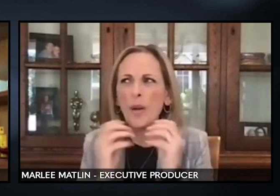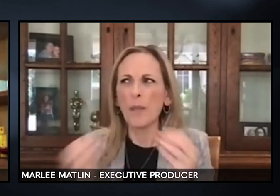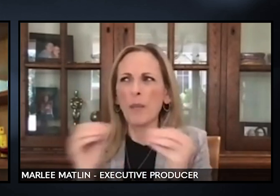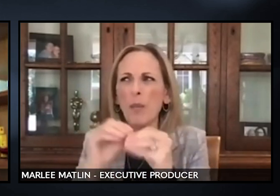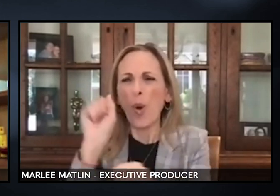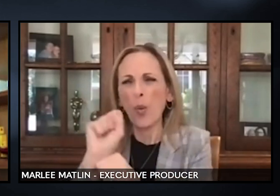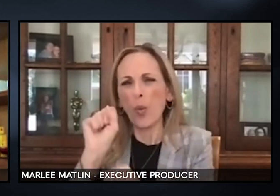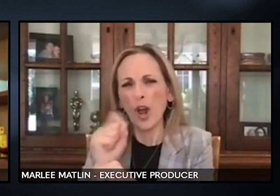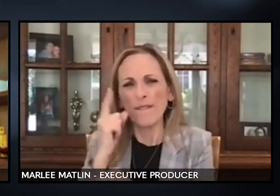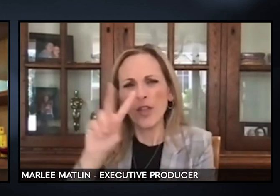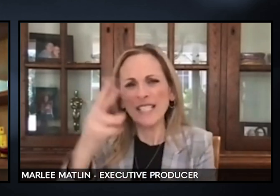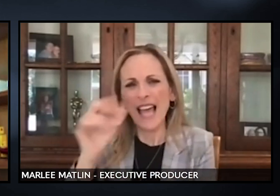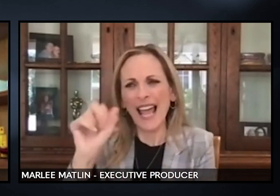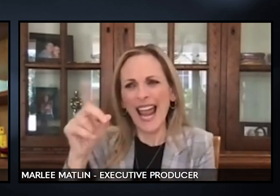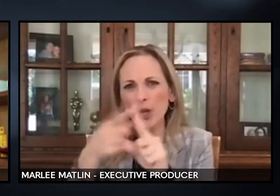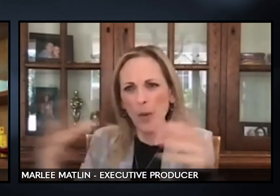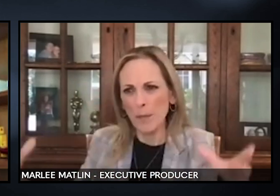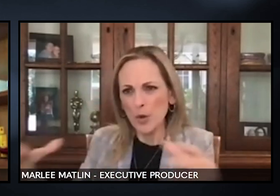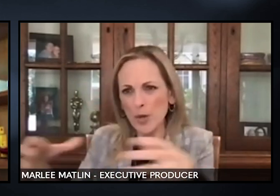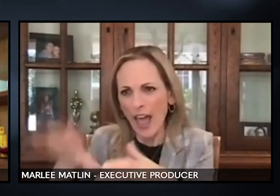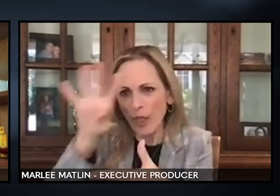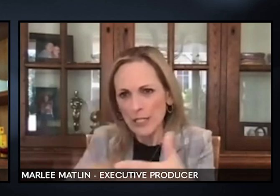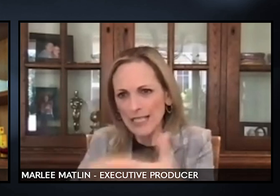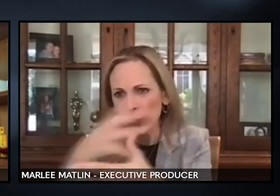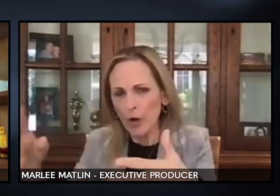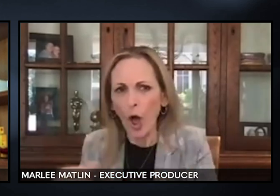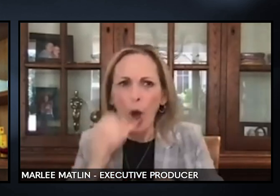interpreters. And thinking about it strictly from a numbers point of view,